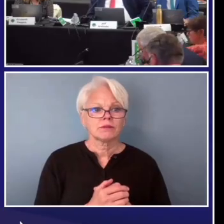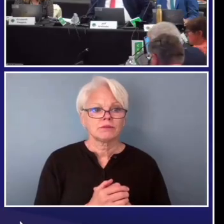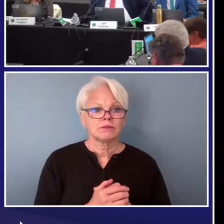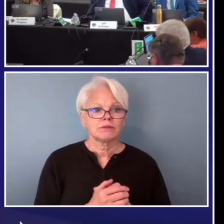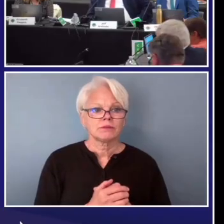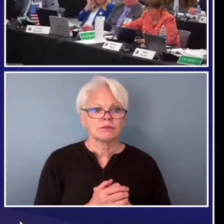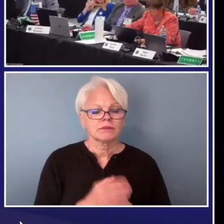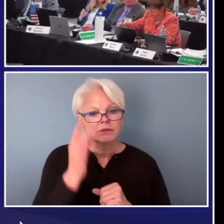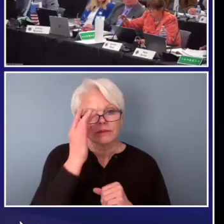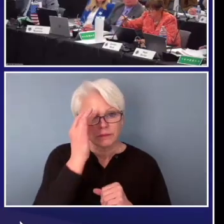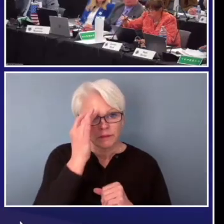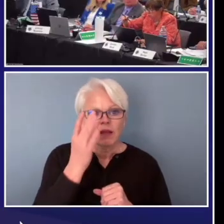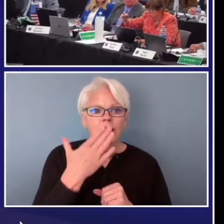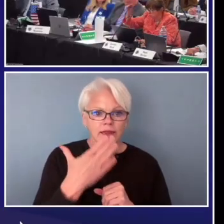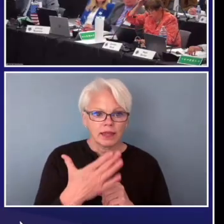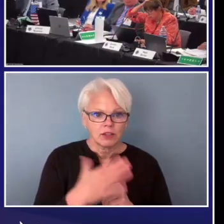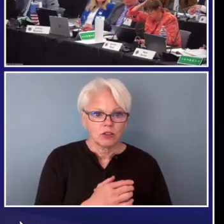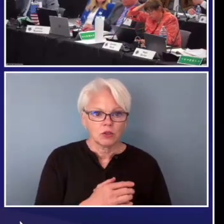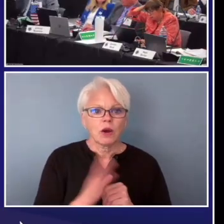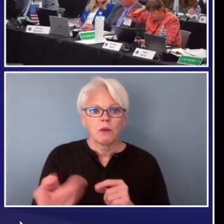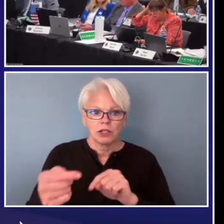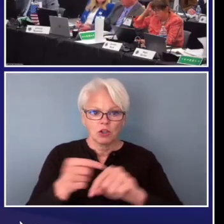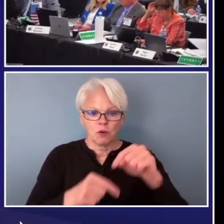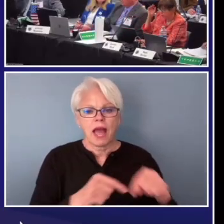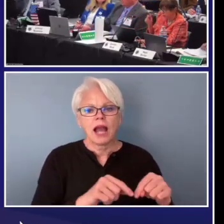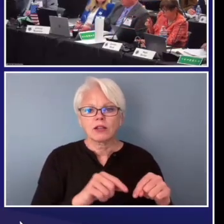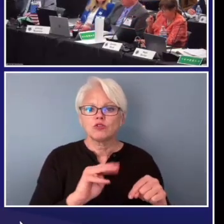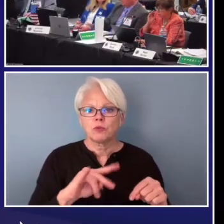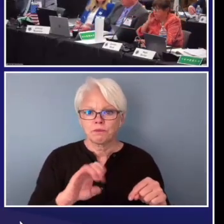Thanks. Just to go back to Mike's question about suburban